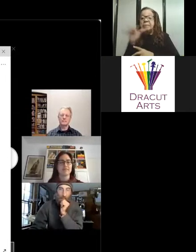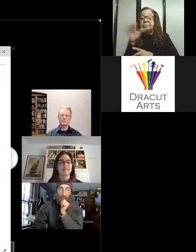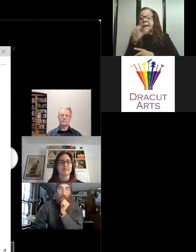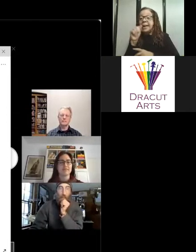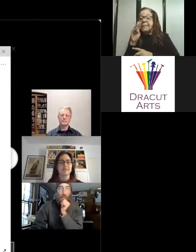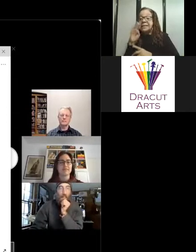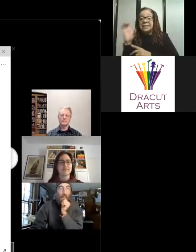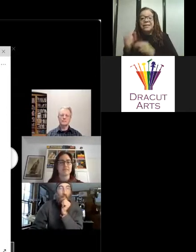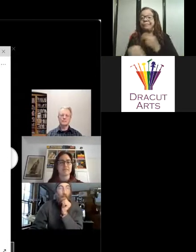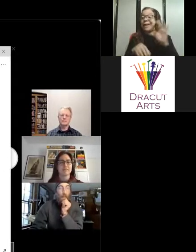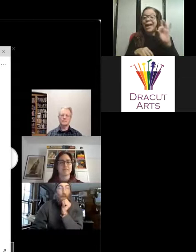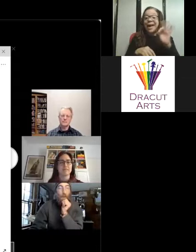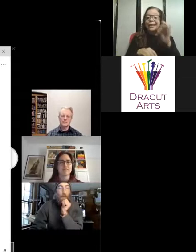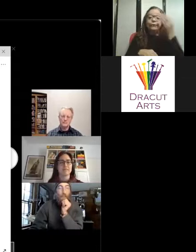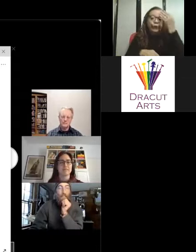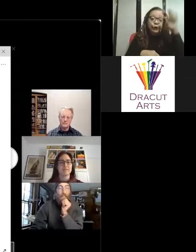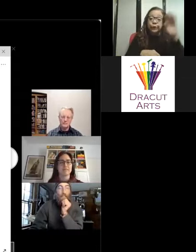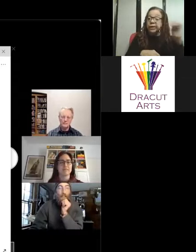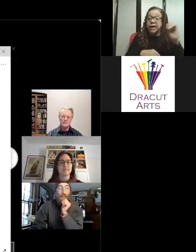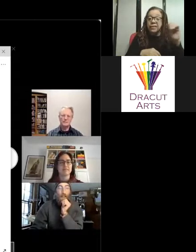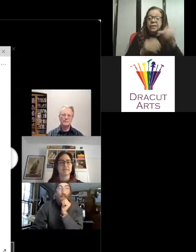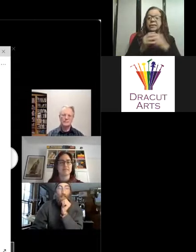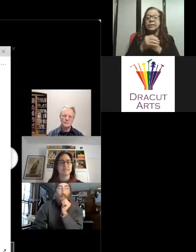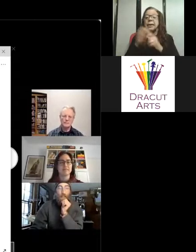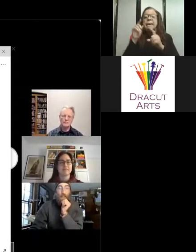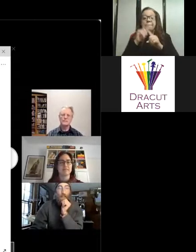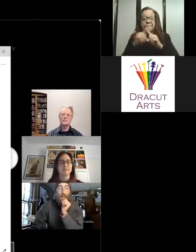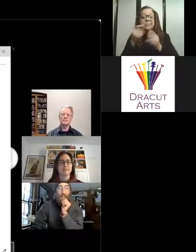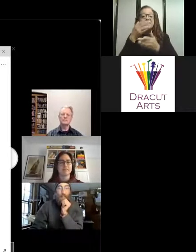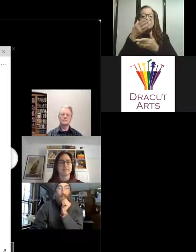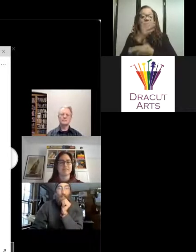at least of books. But a more earnest set of scholars never got together for